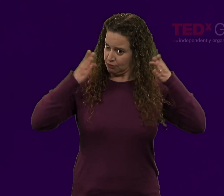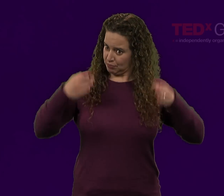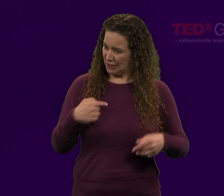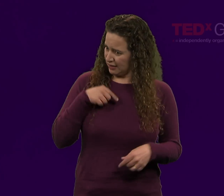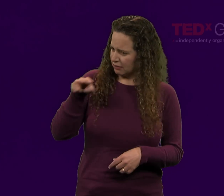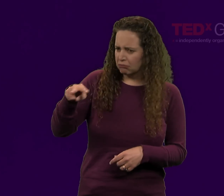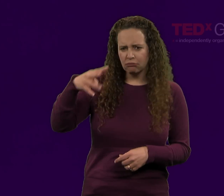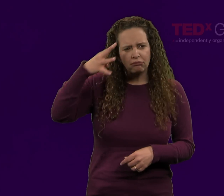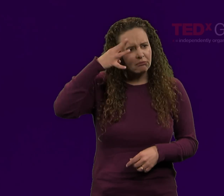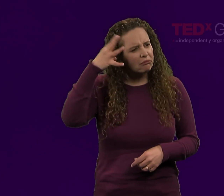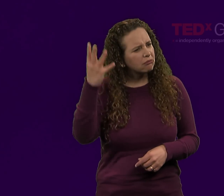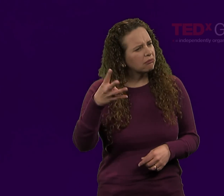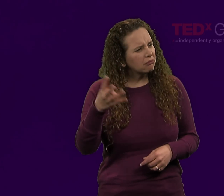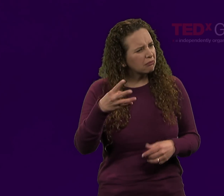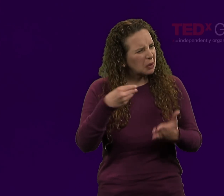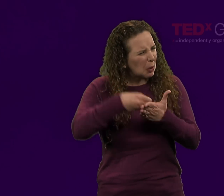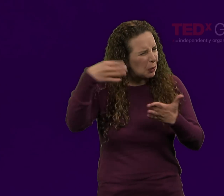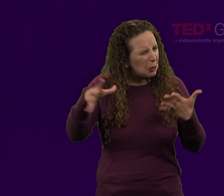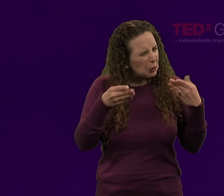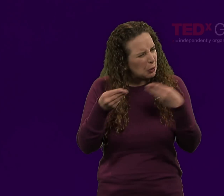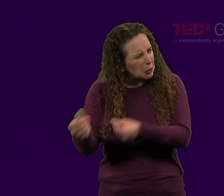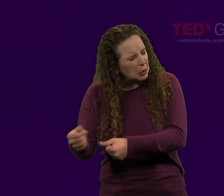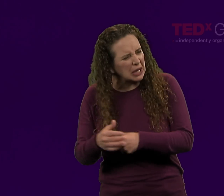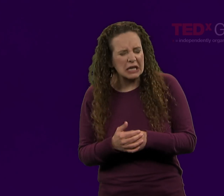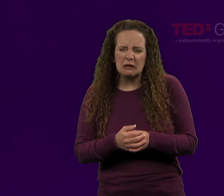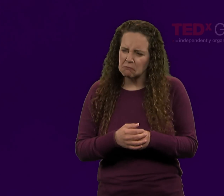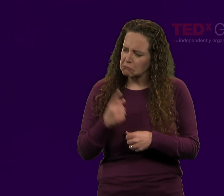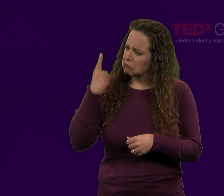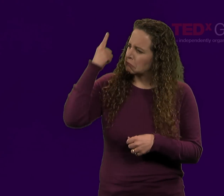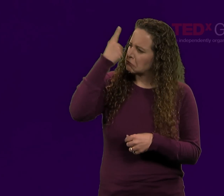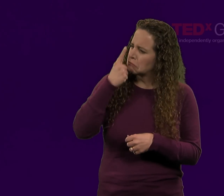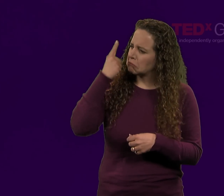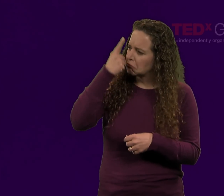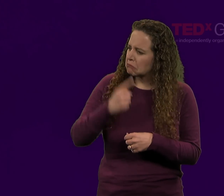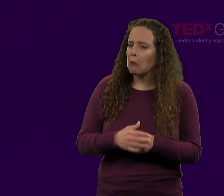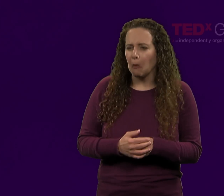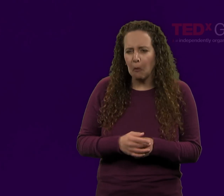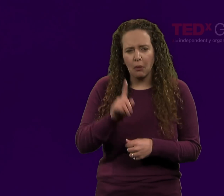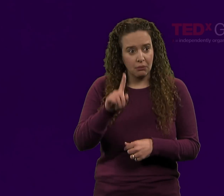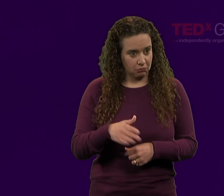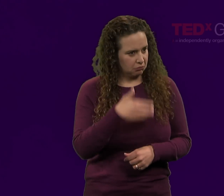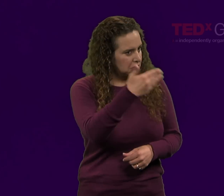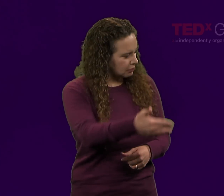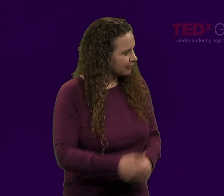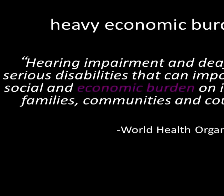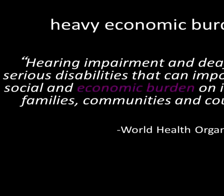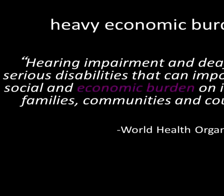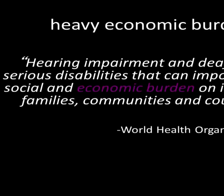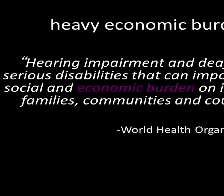that we somehow create an environment where lots of money is being spent on us as a population.